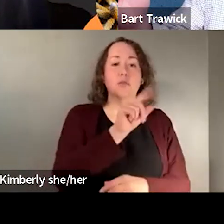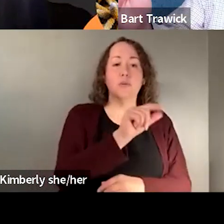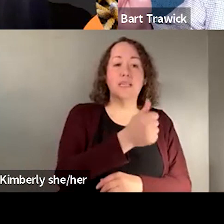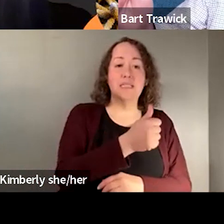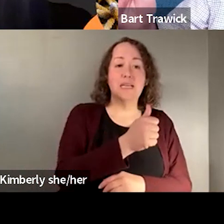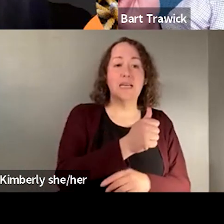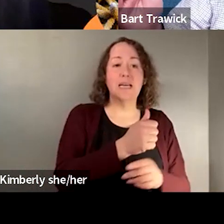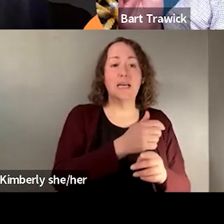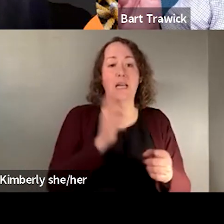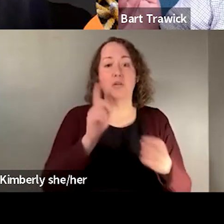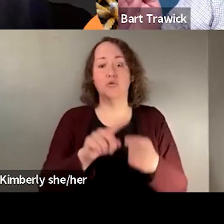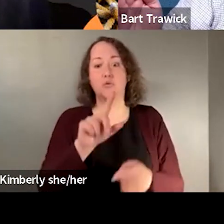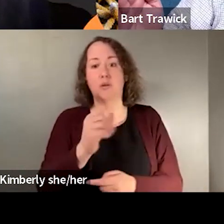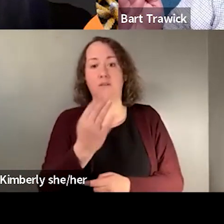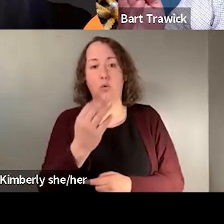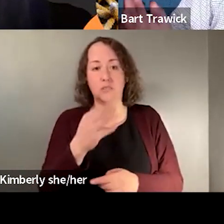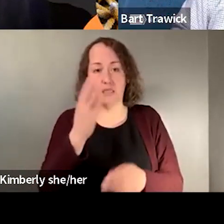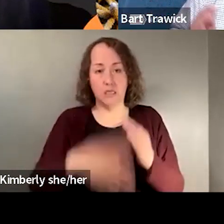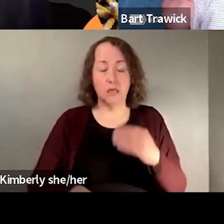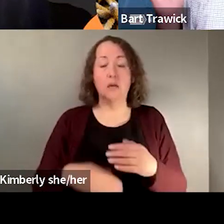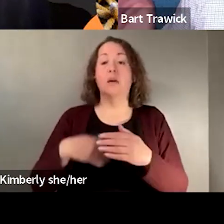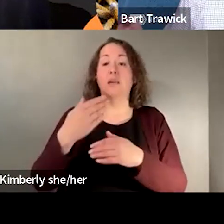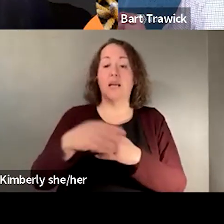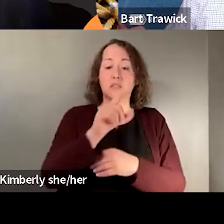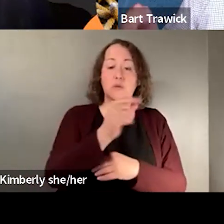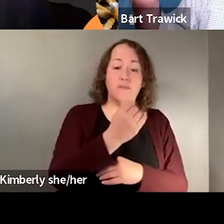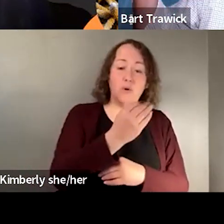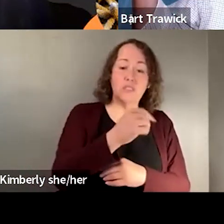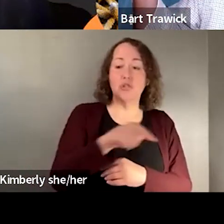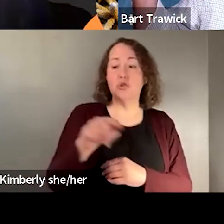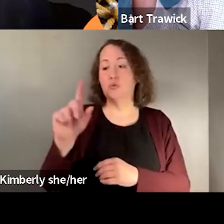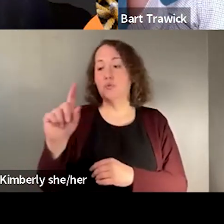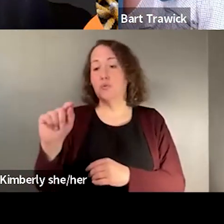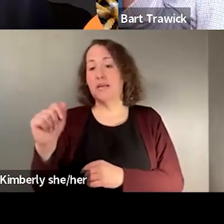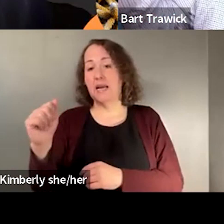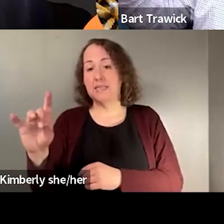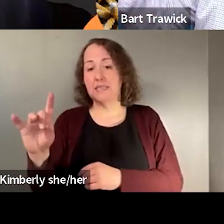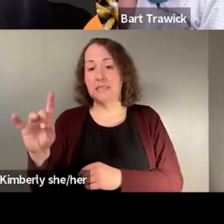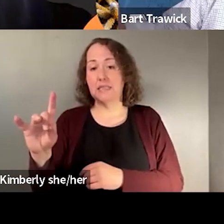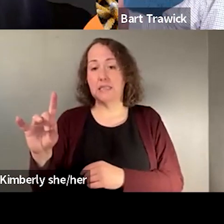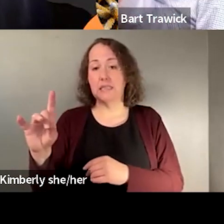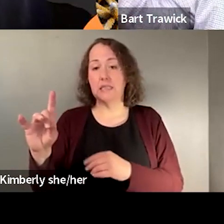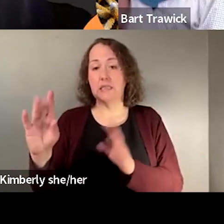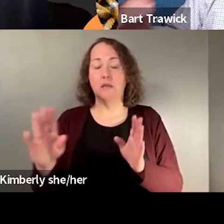and then the next start date was 2014 and 2018, you're only going to see '14 and '18 end dates.